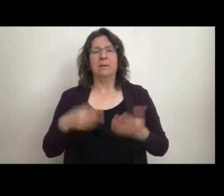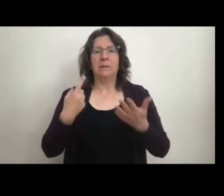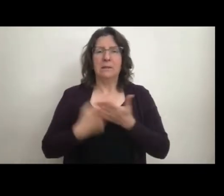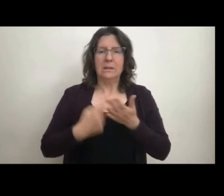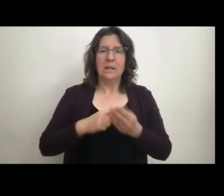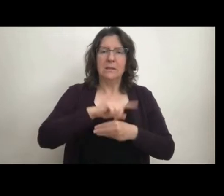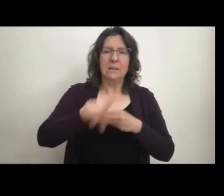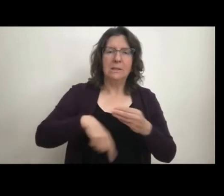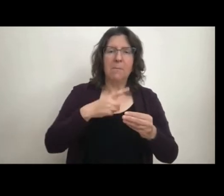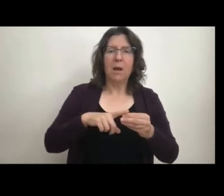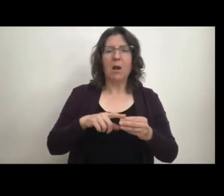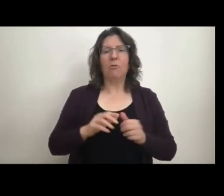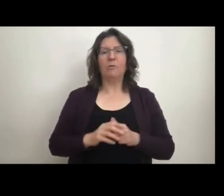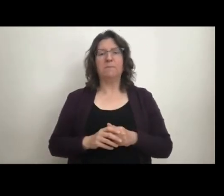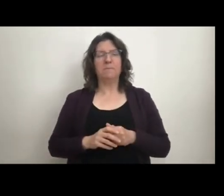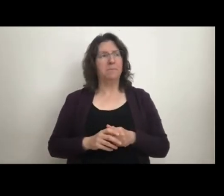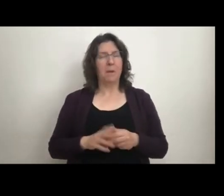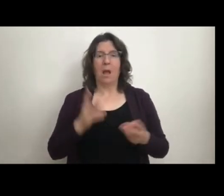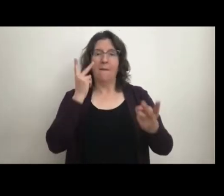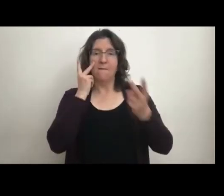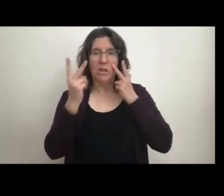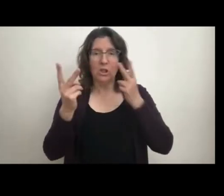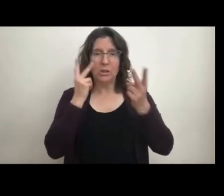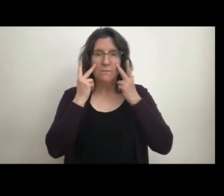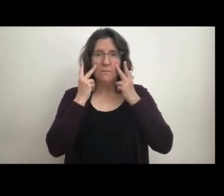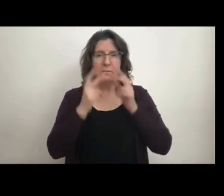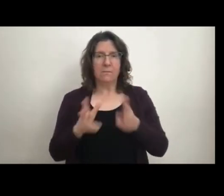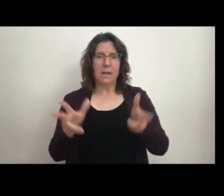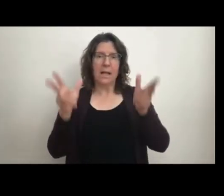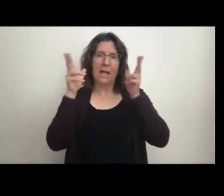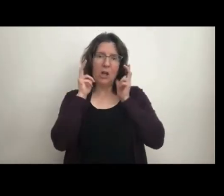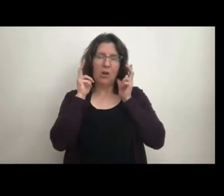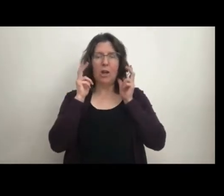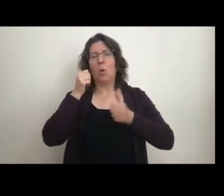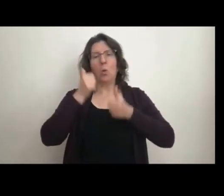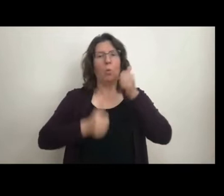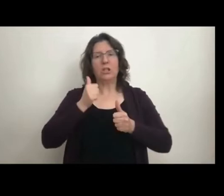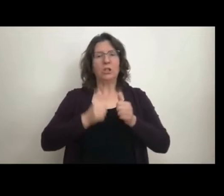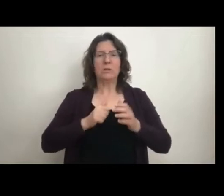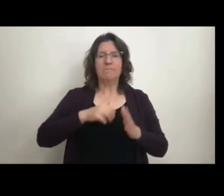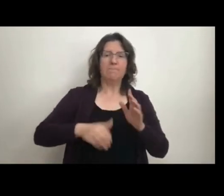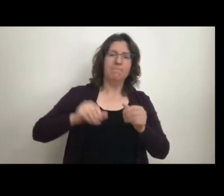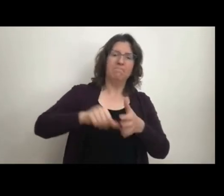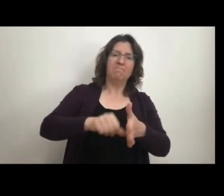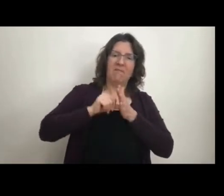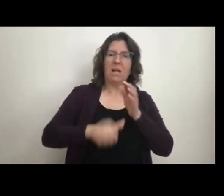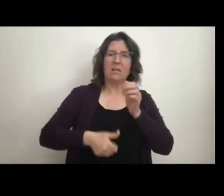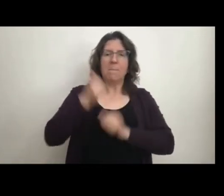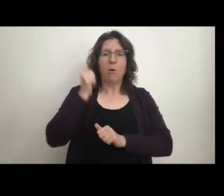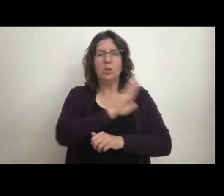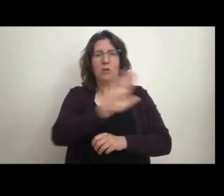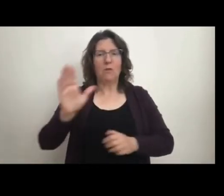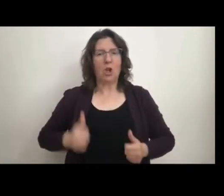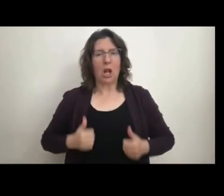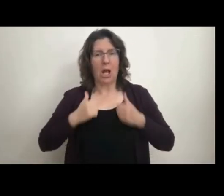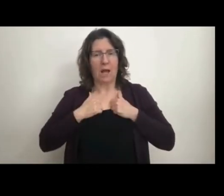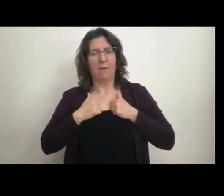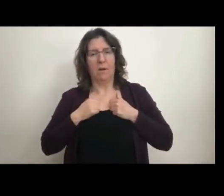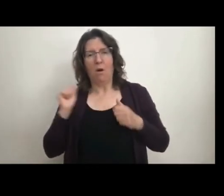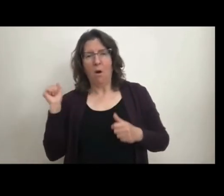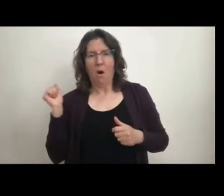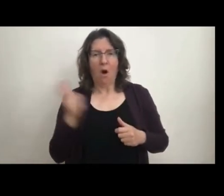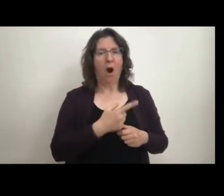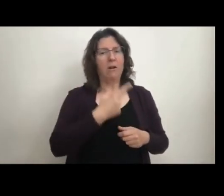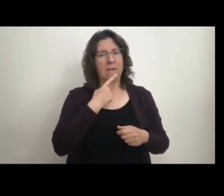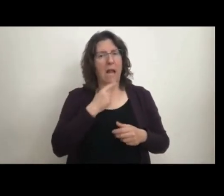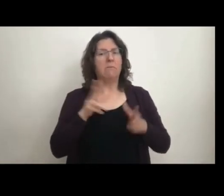We discussed what they felt was prioritized or emphasized in their lives. Was it hearing or vision?